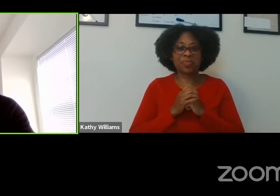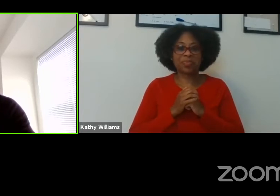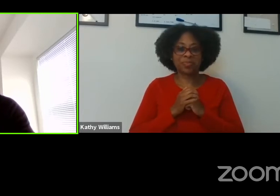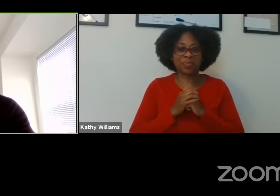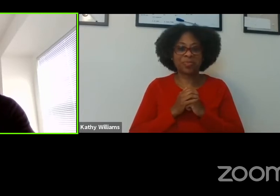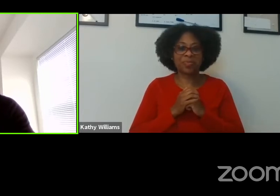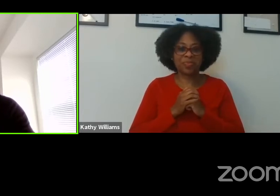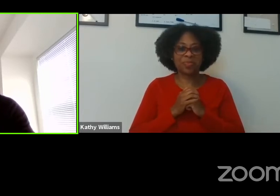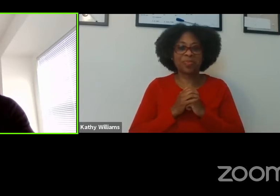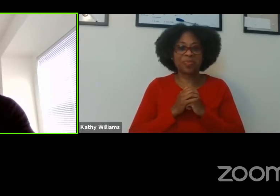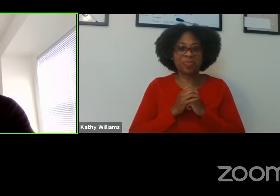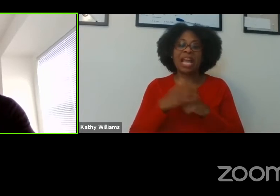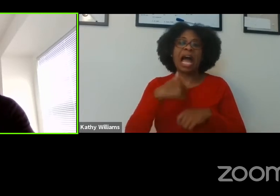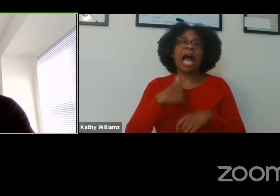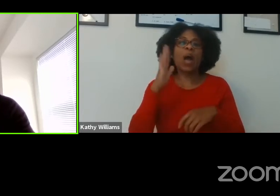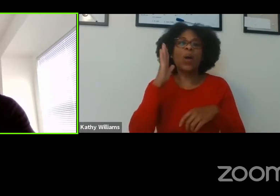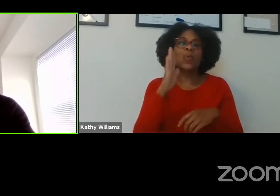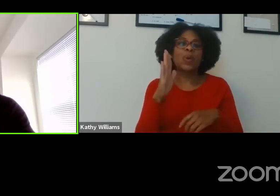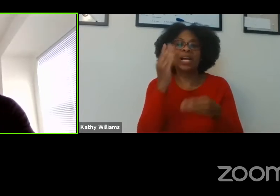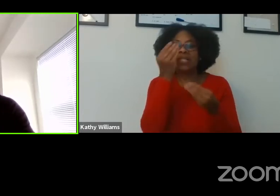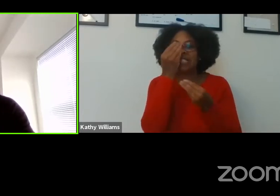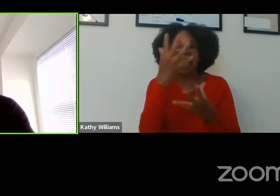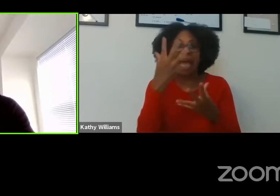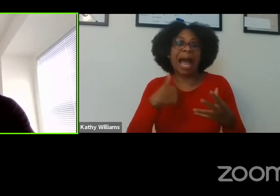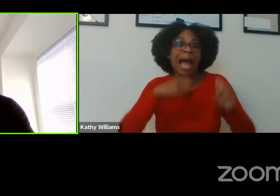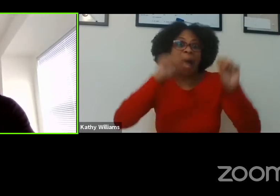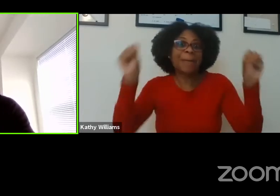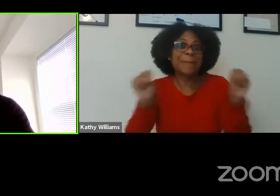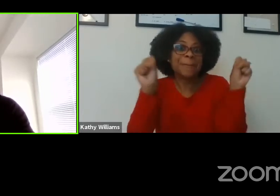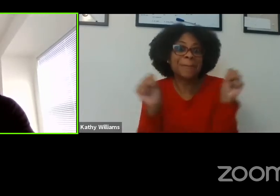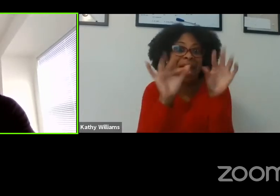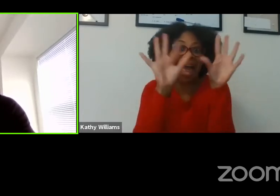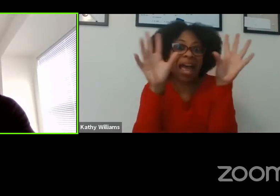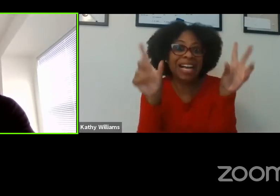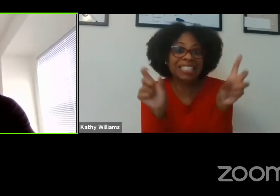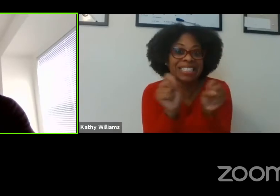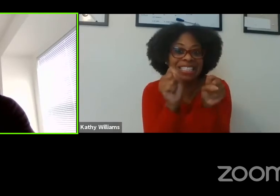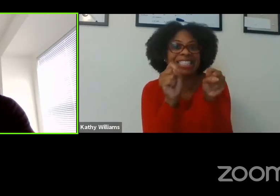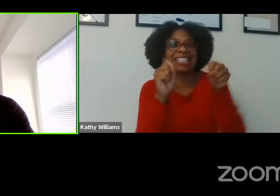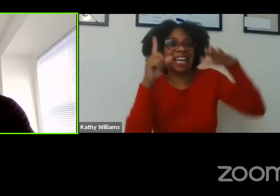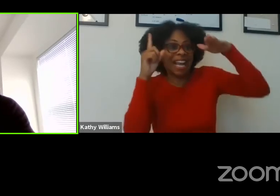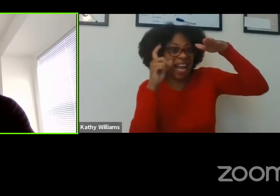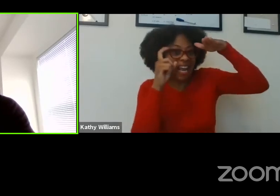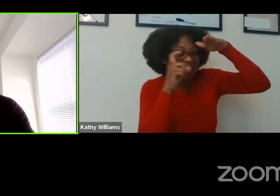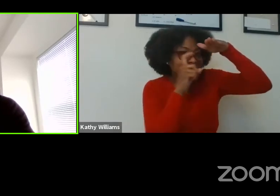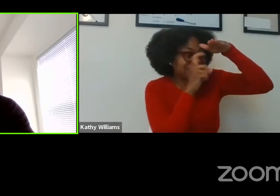this story, I am going to say I magically ended up in the house. Right?